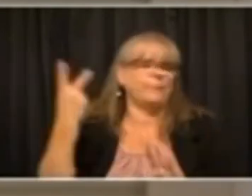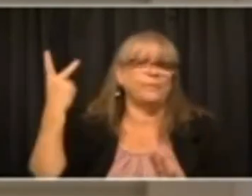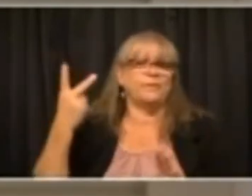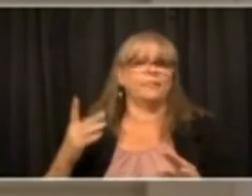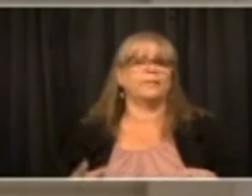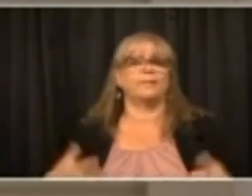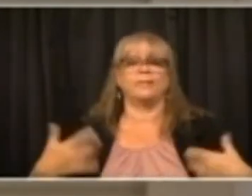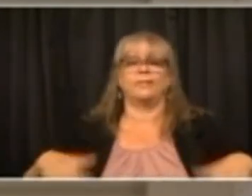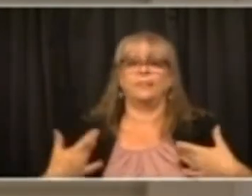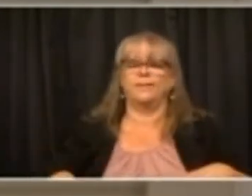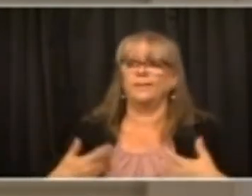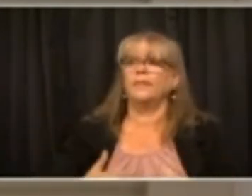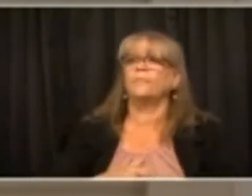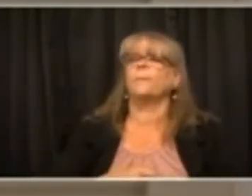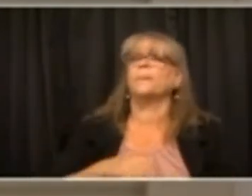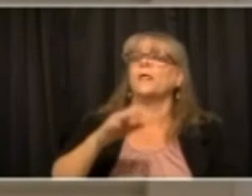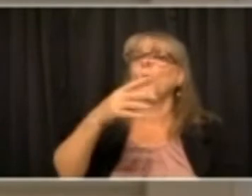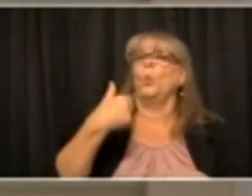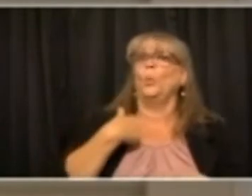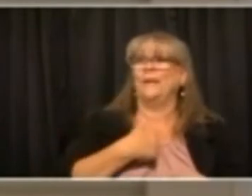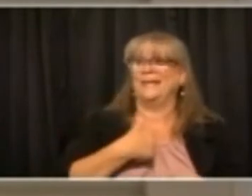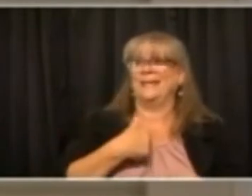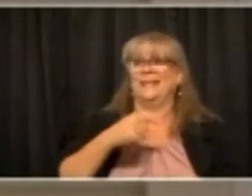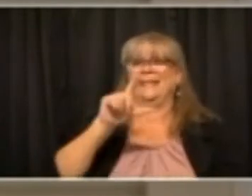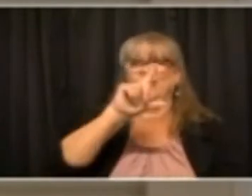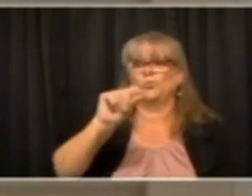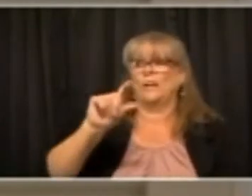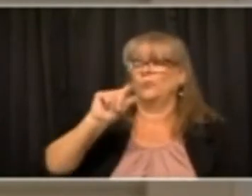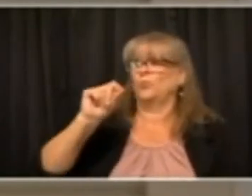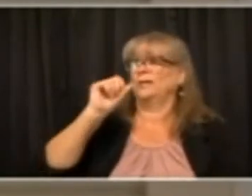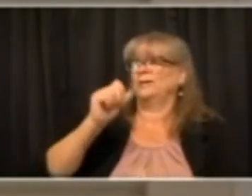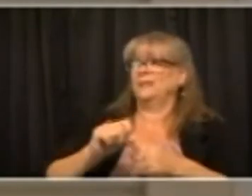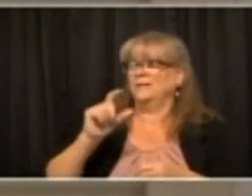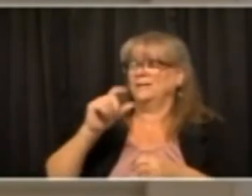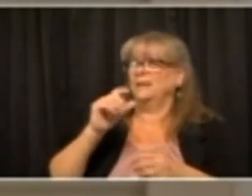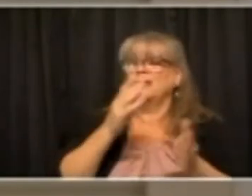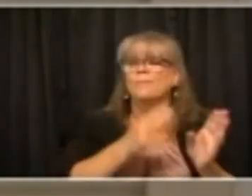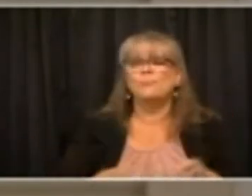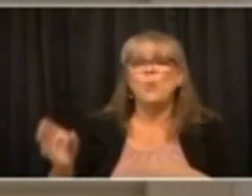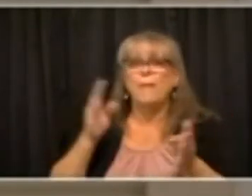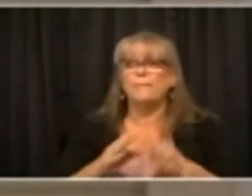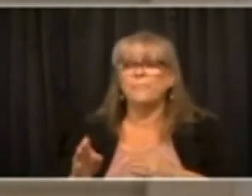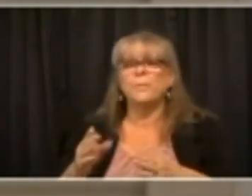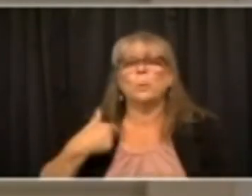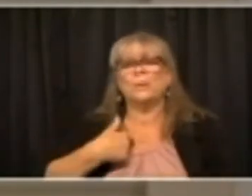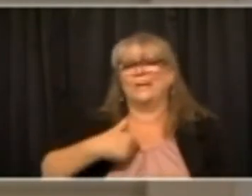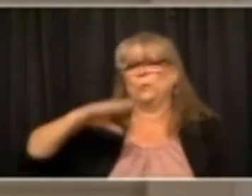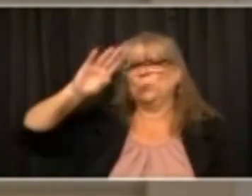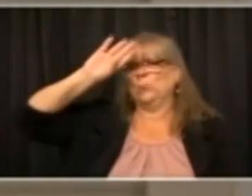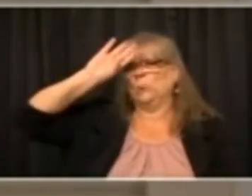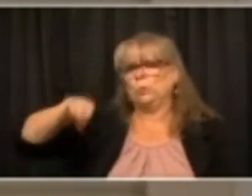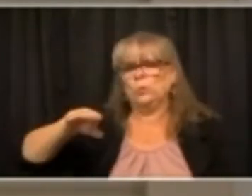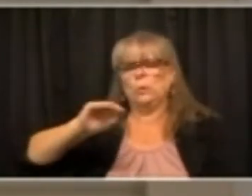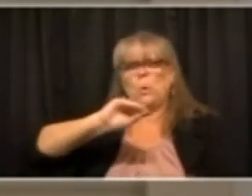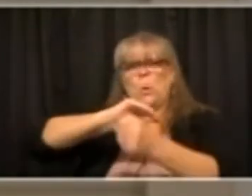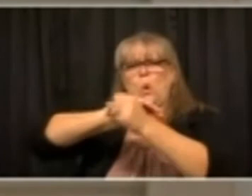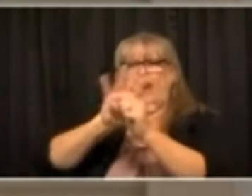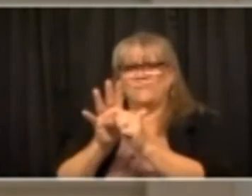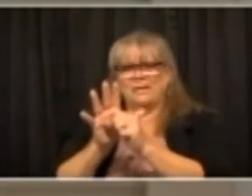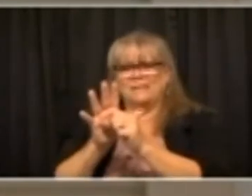we knew that kovac 19 would would cause us some interesting challenges we therefore develop strategies to address these concerns